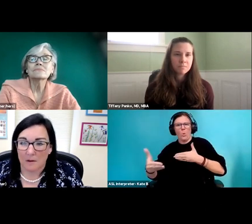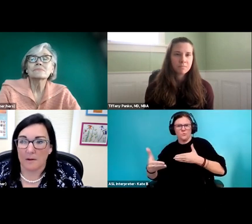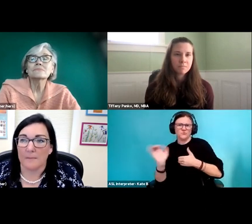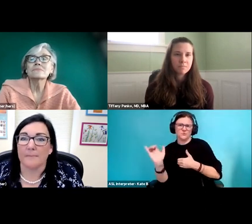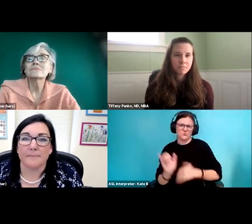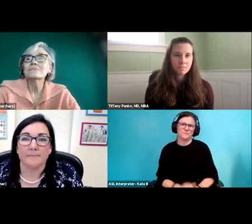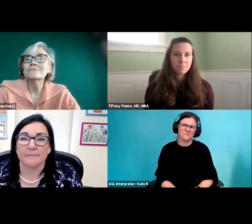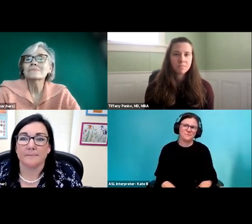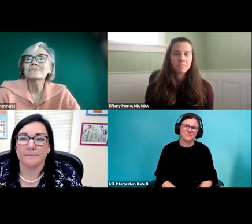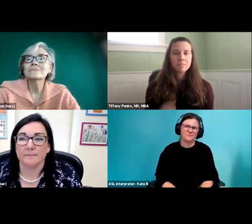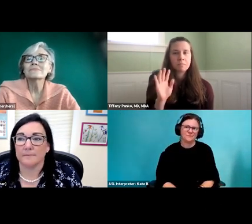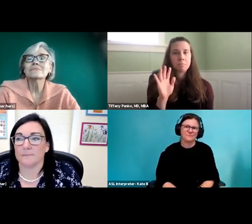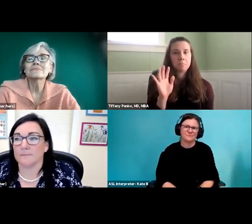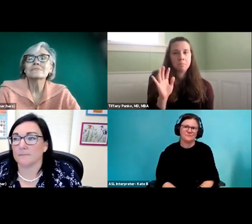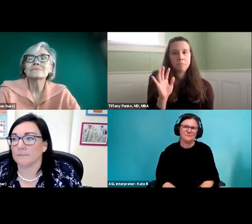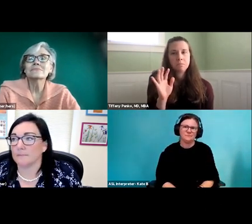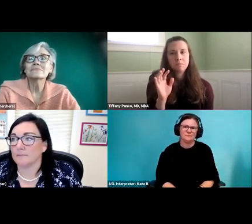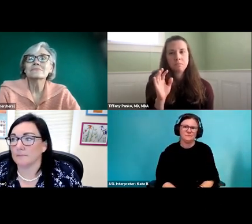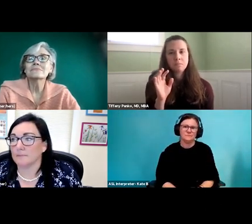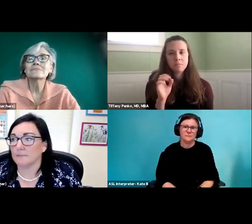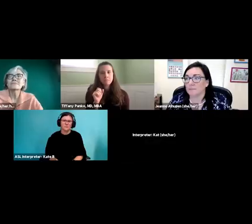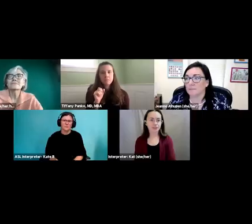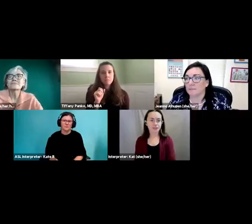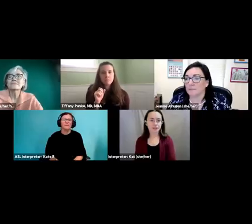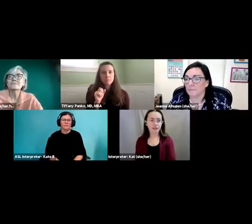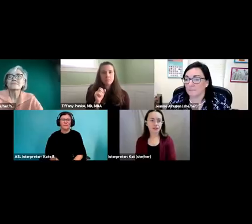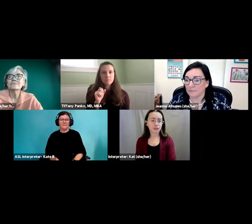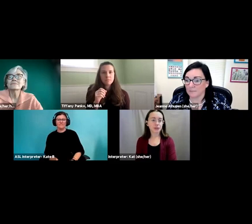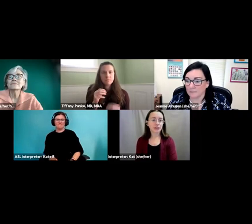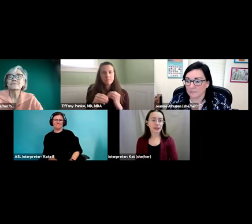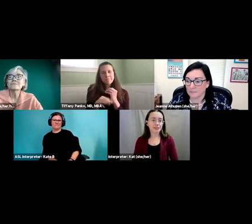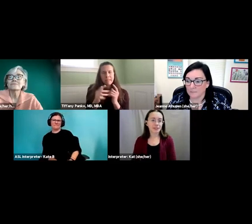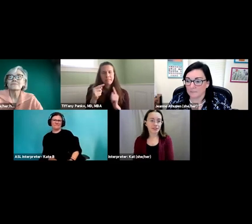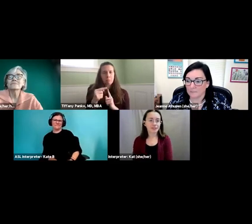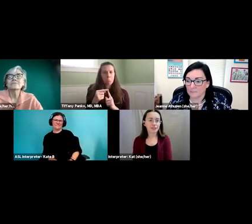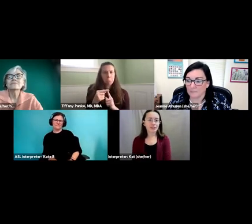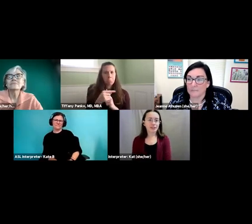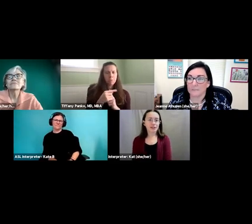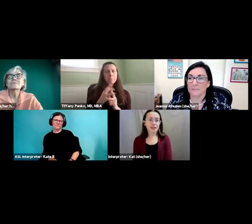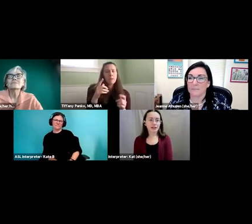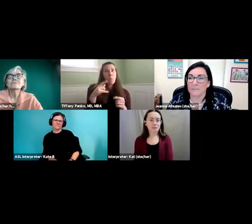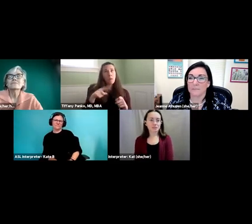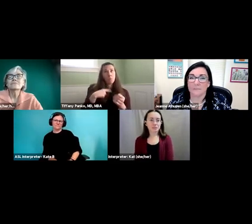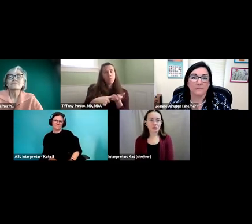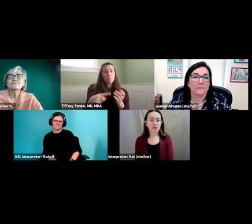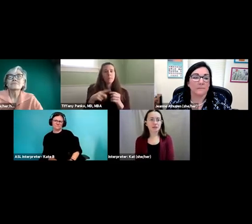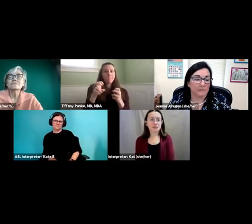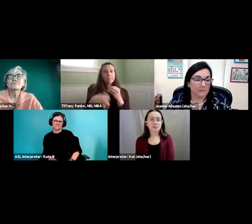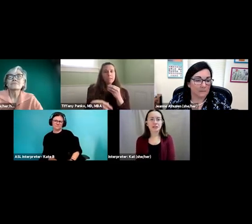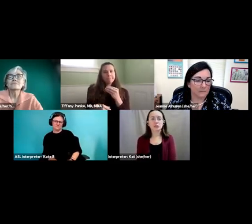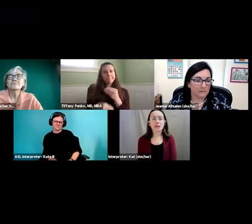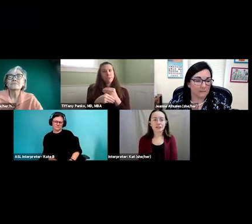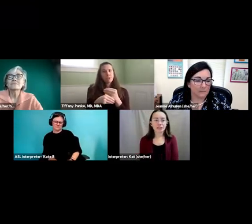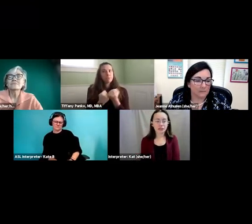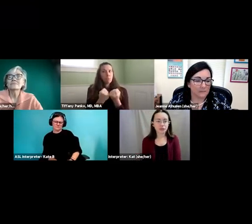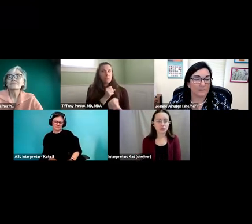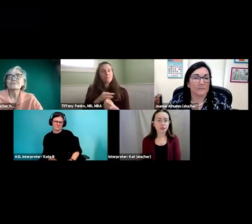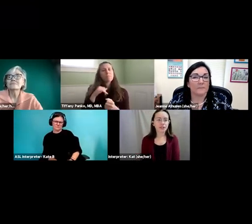[DR. TIFFANY PANKO: ] If I could just quickly add to that, not directly about doula, but